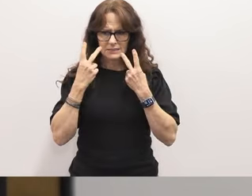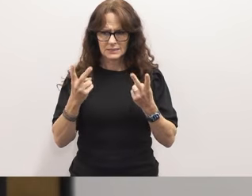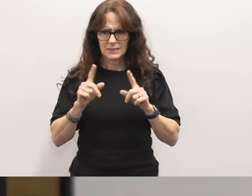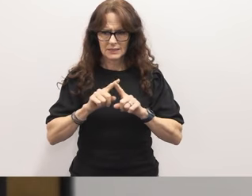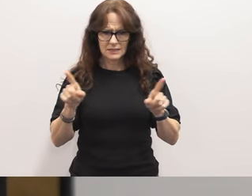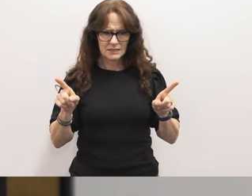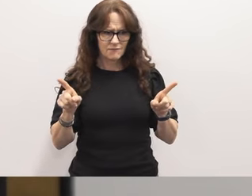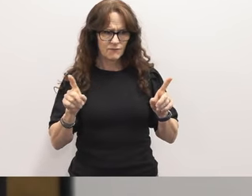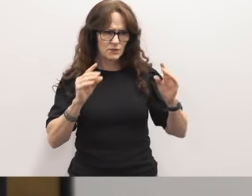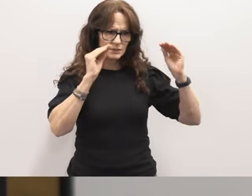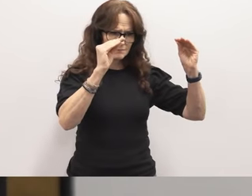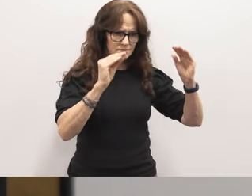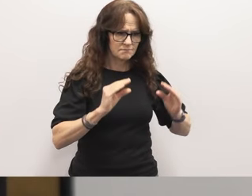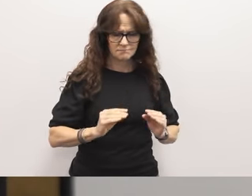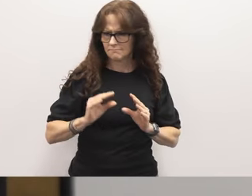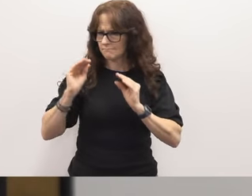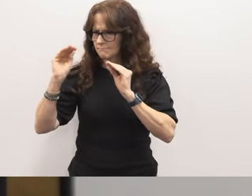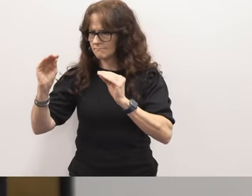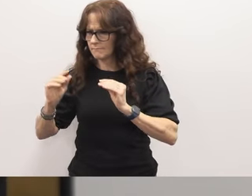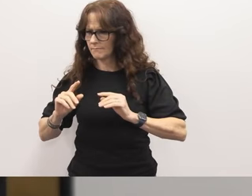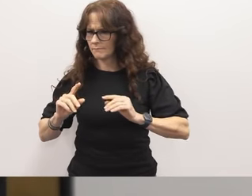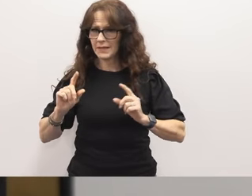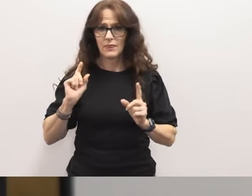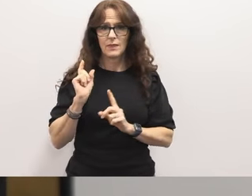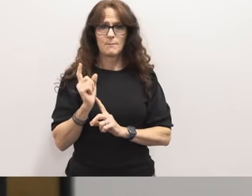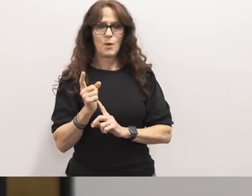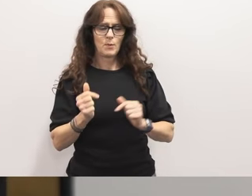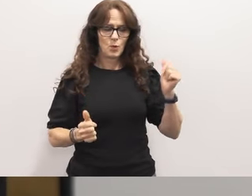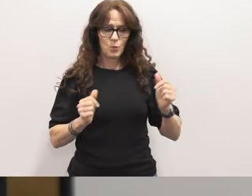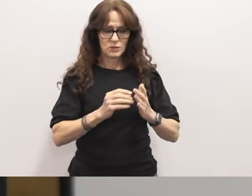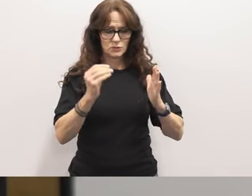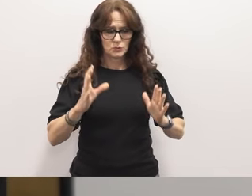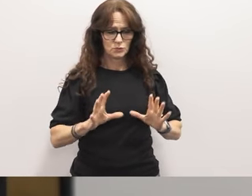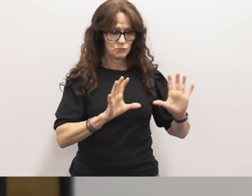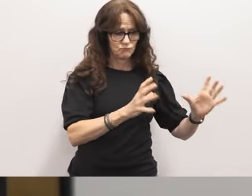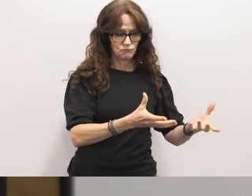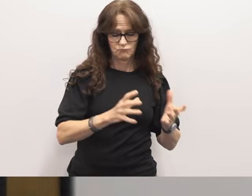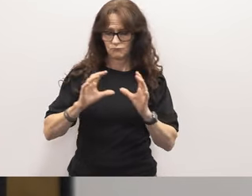in the moment to look at which of our students or subgroups were on track and who was not.